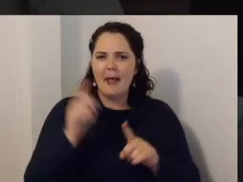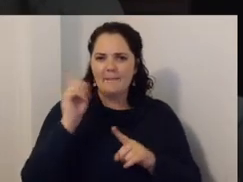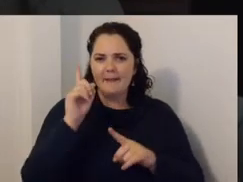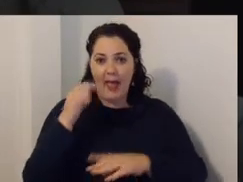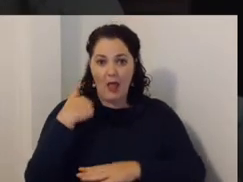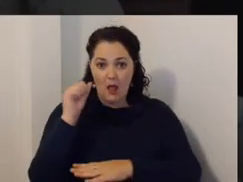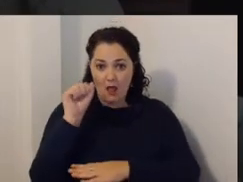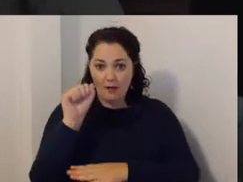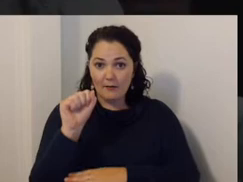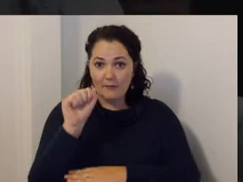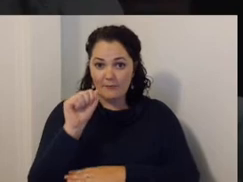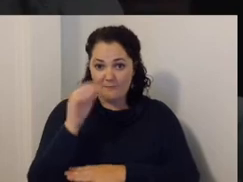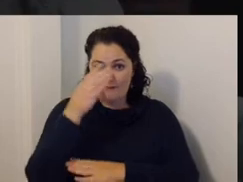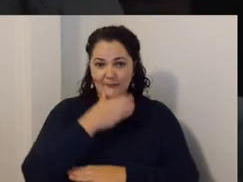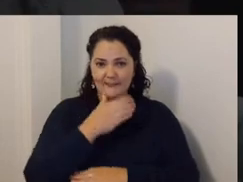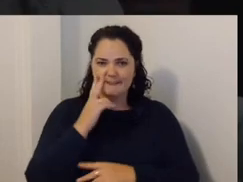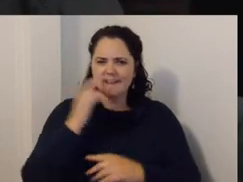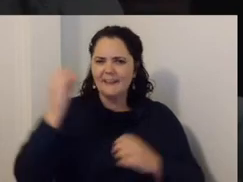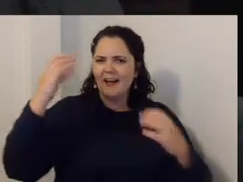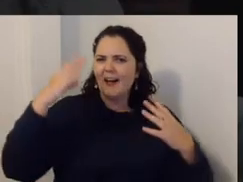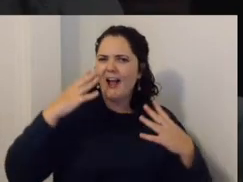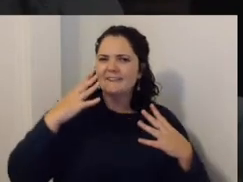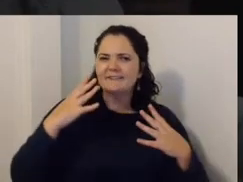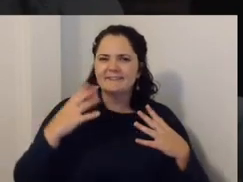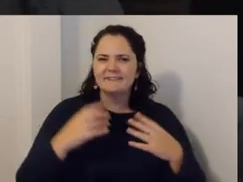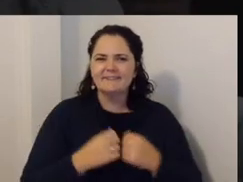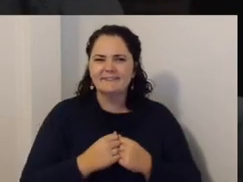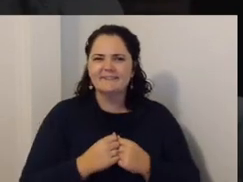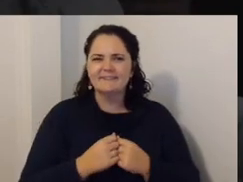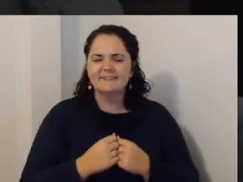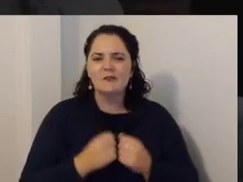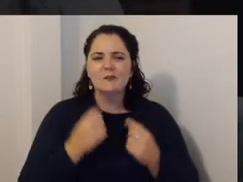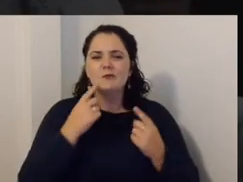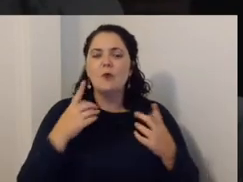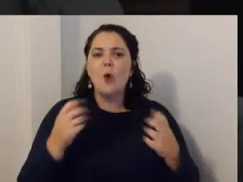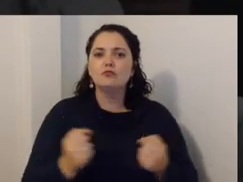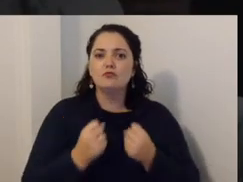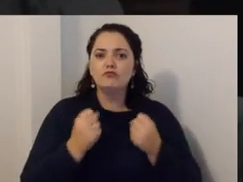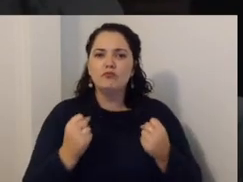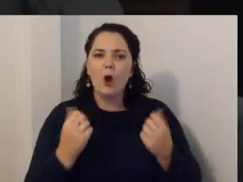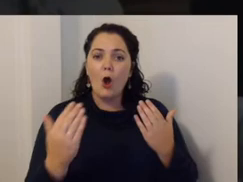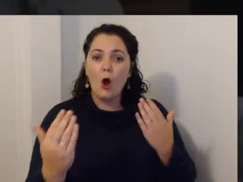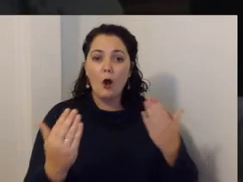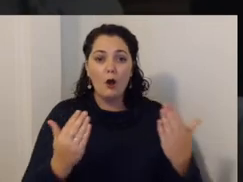light and shadow to create form, three-dimensional form through strong contrast of light and dark and